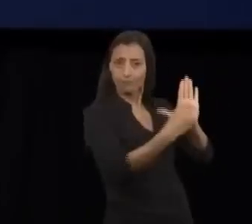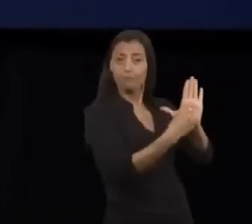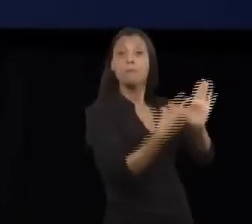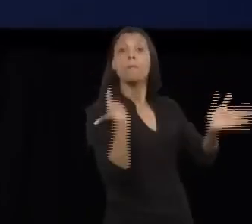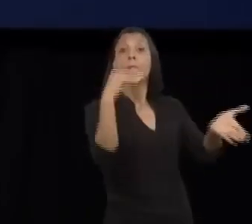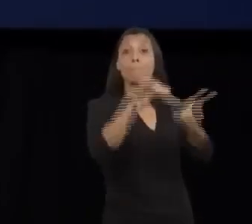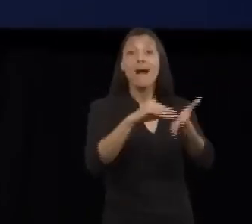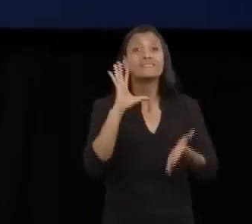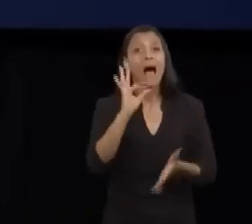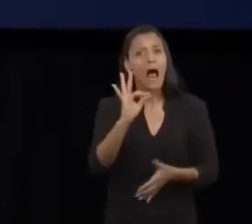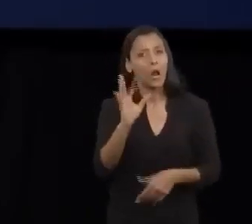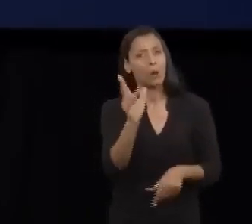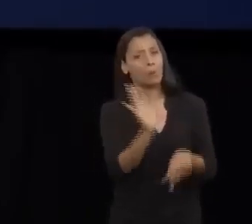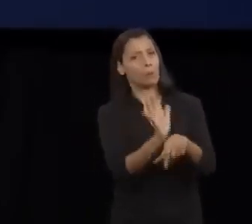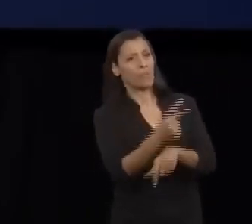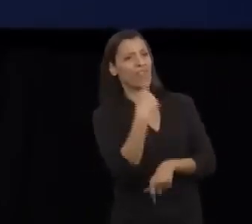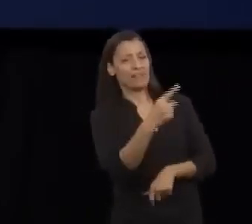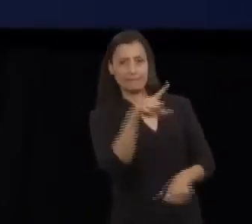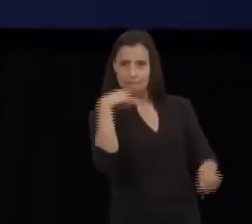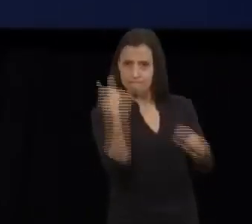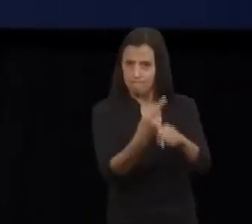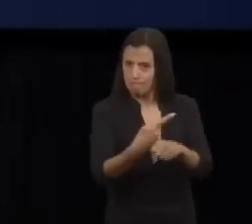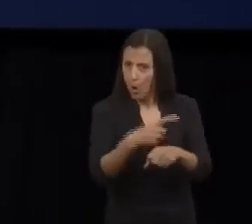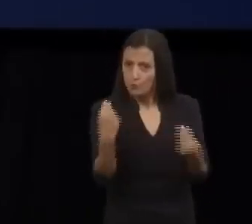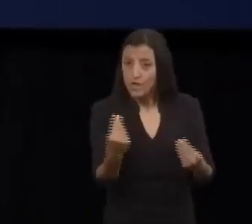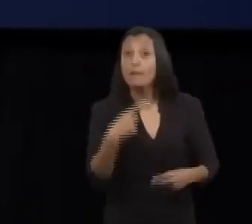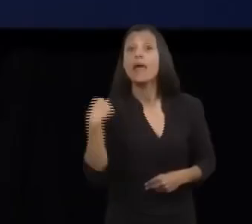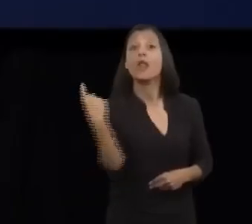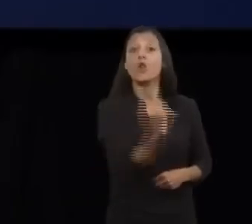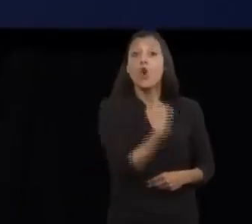at six months we cleaned the balance of the central bank.